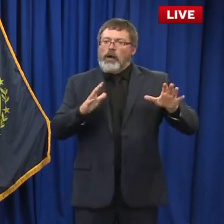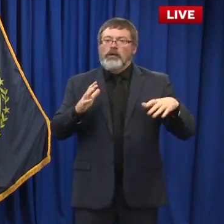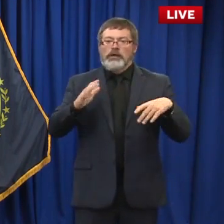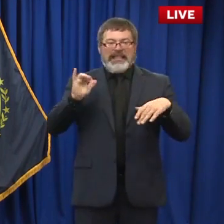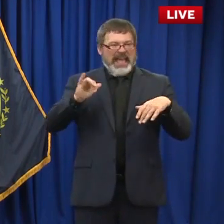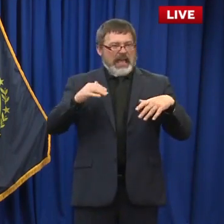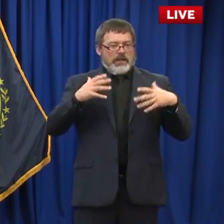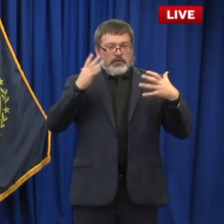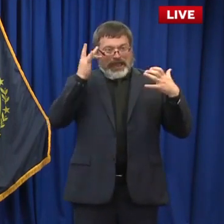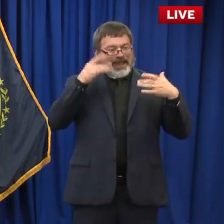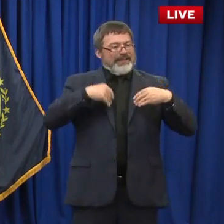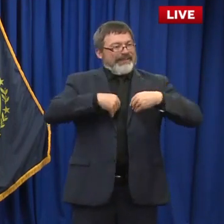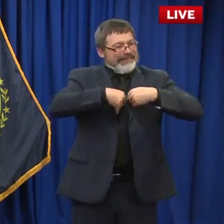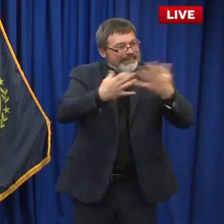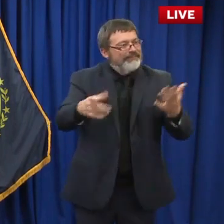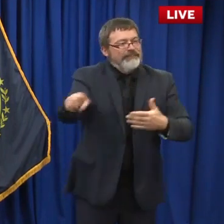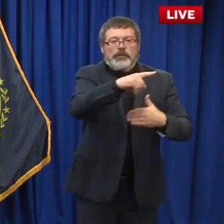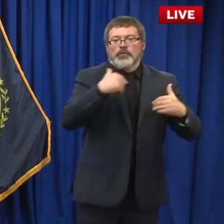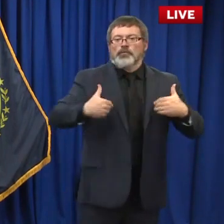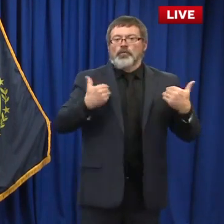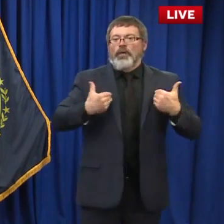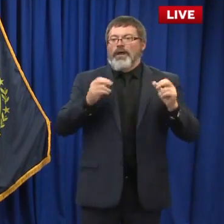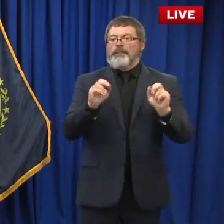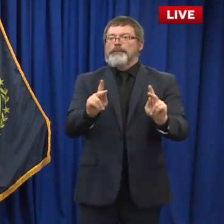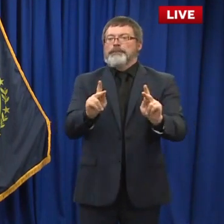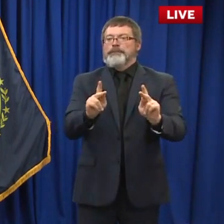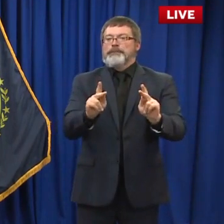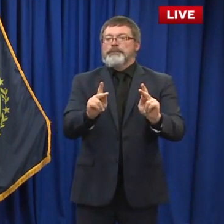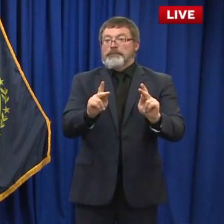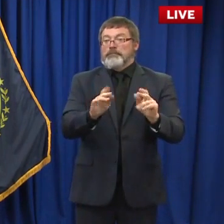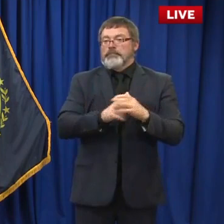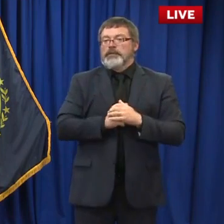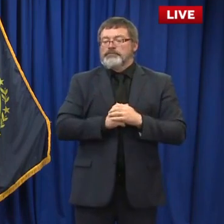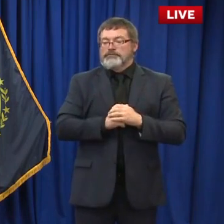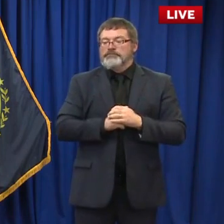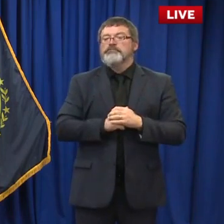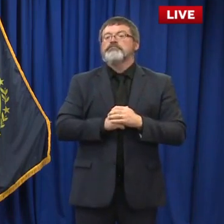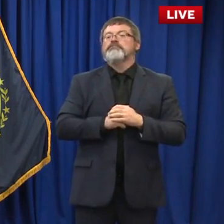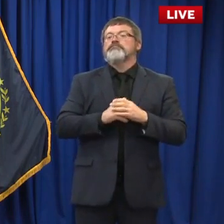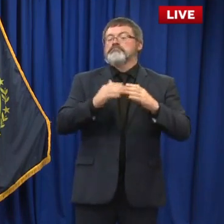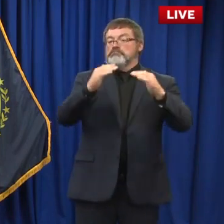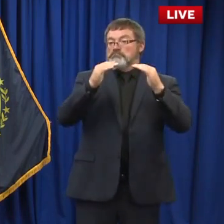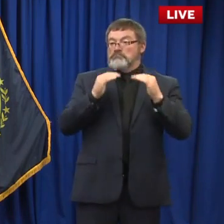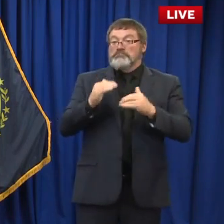COUNTS WHEN IT COMES TO SUMMER PROGRAMS FOR THESE KIDS. WE ALWAYS WANT TO PROVIDE THAT OPPORTUNITY.